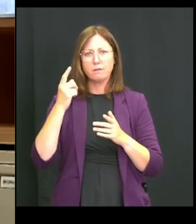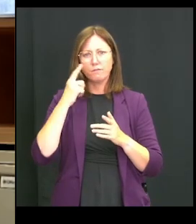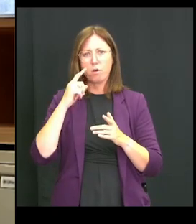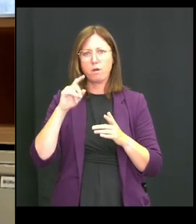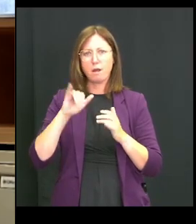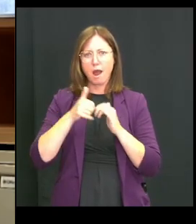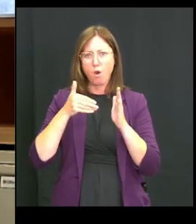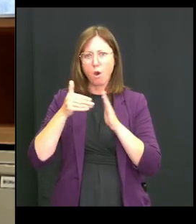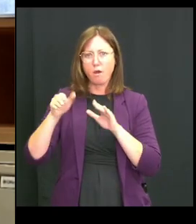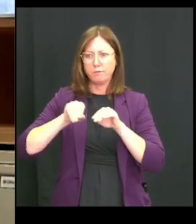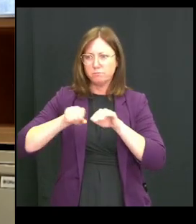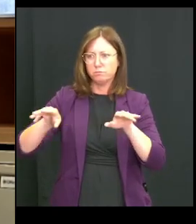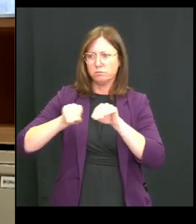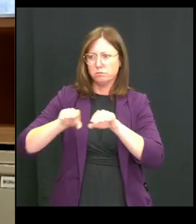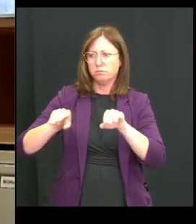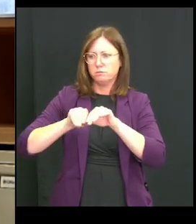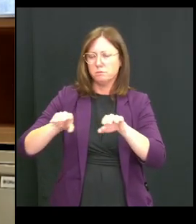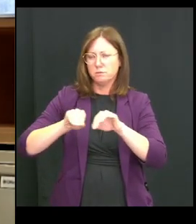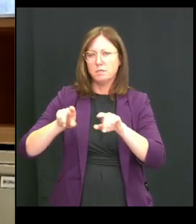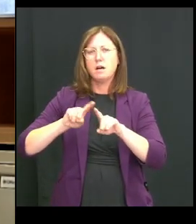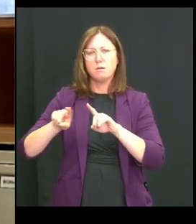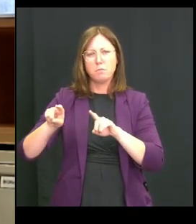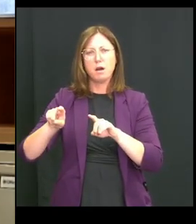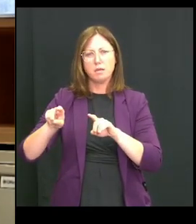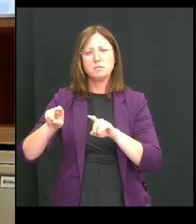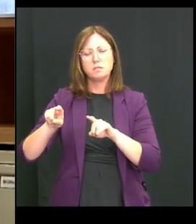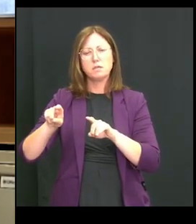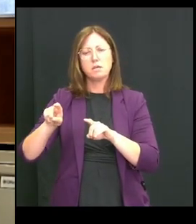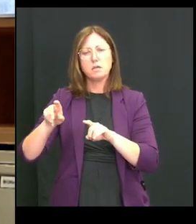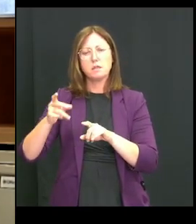they are exposed to voices on the other side on social media,